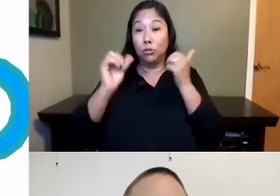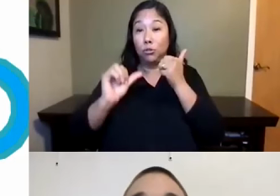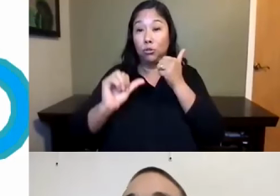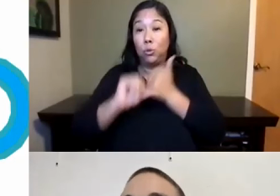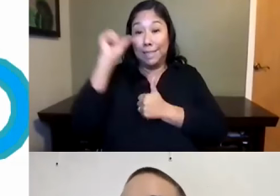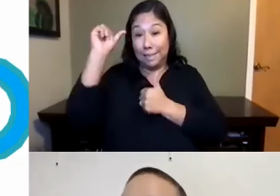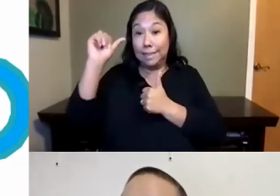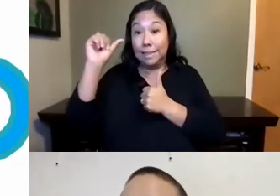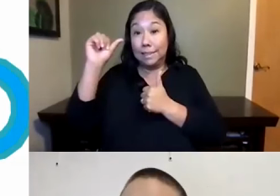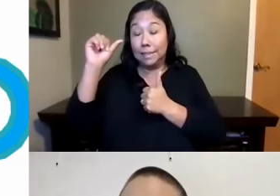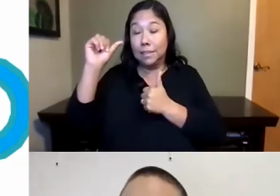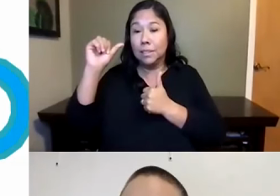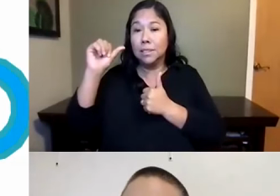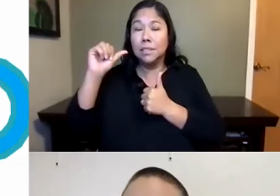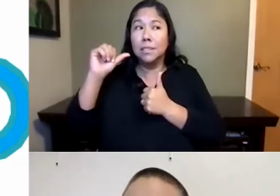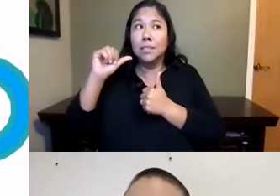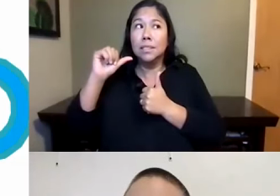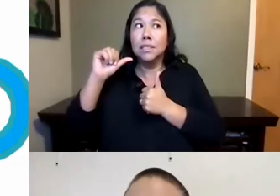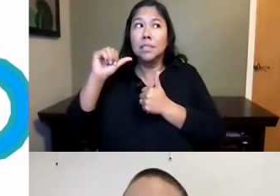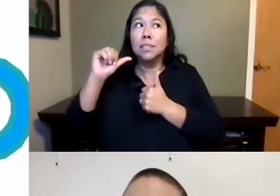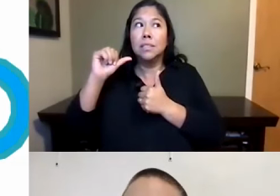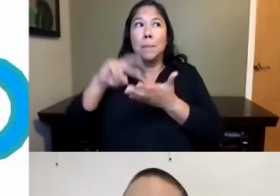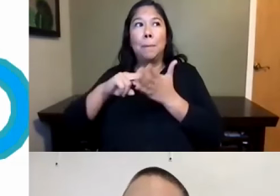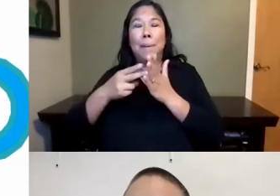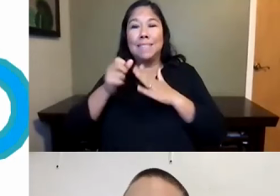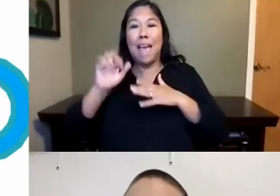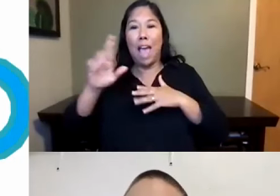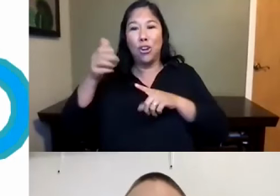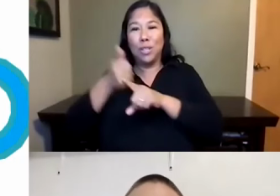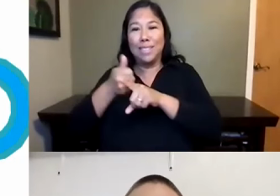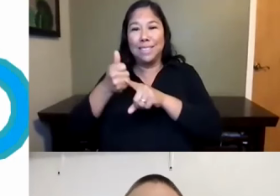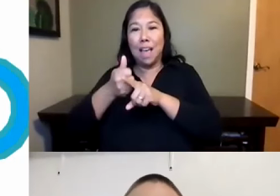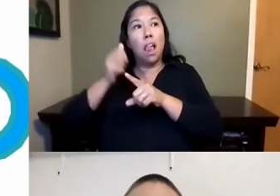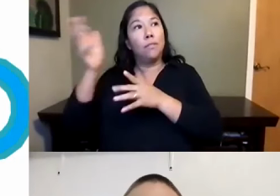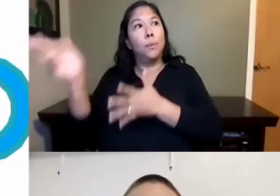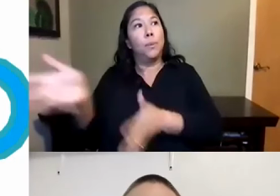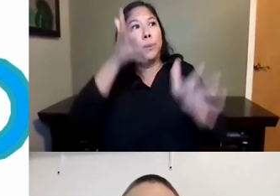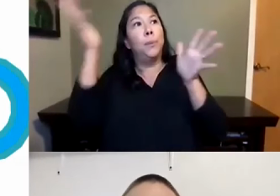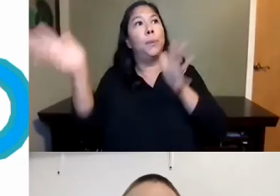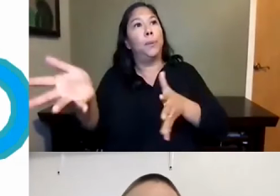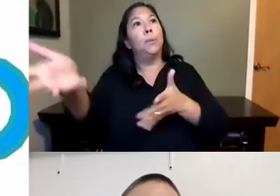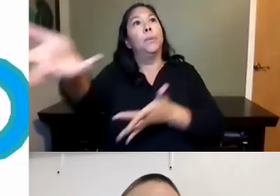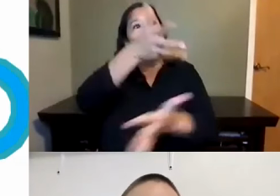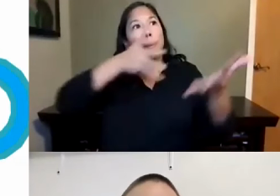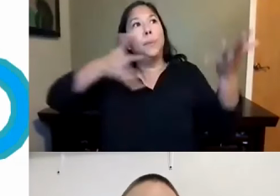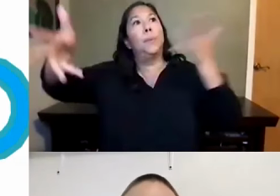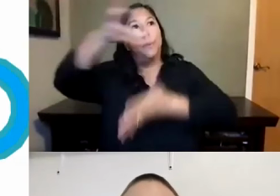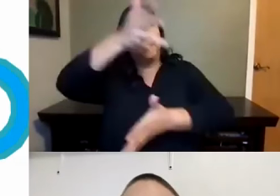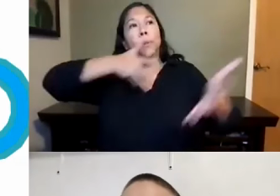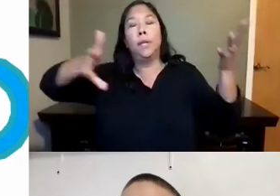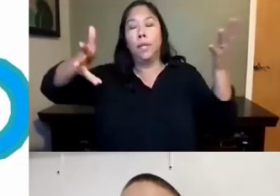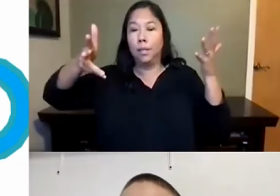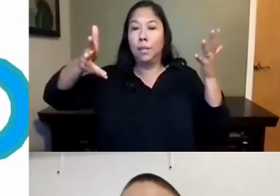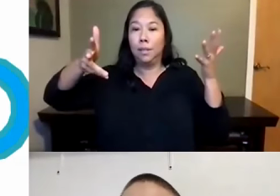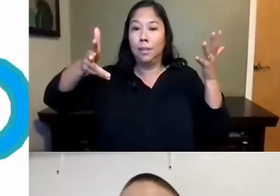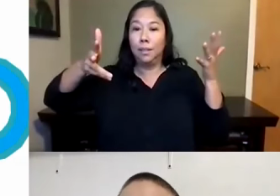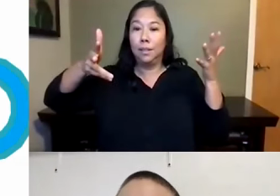you know, it’s not stale enough, basically, that you would need to switch out the air, or...